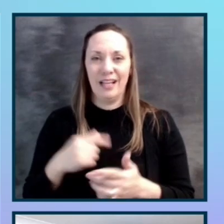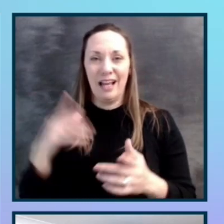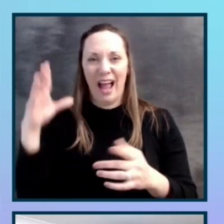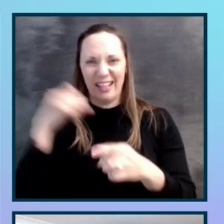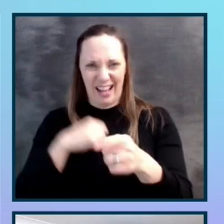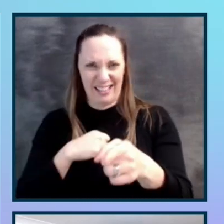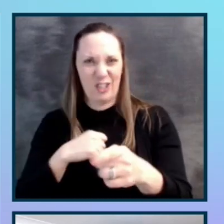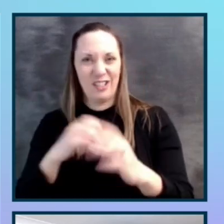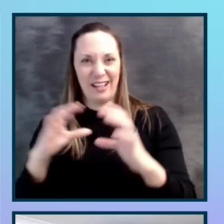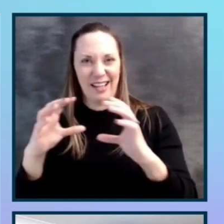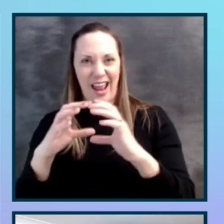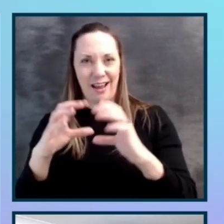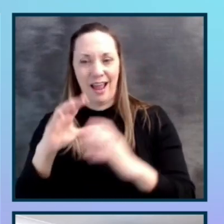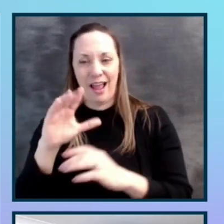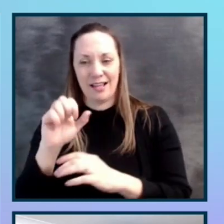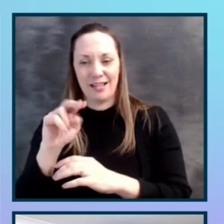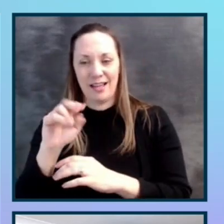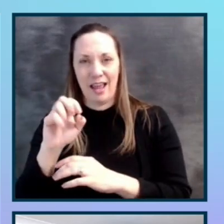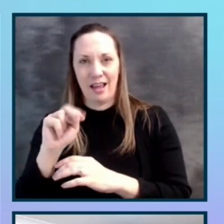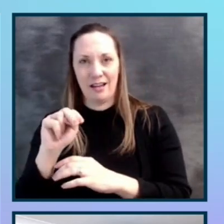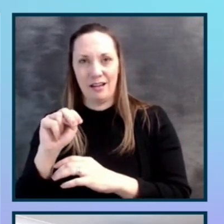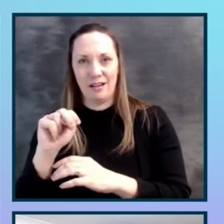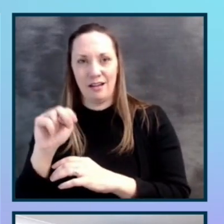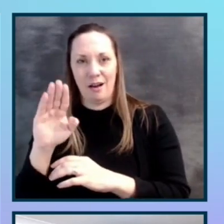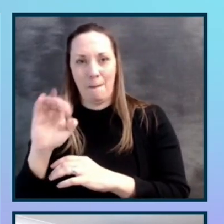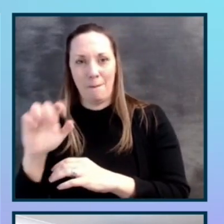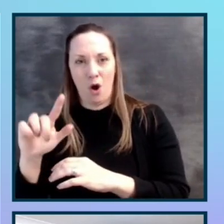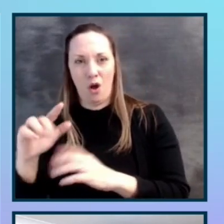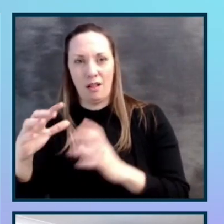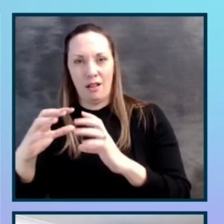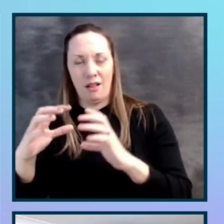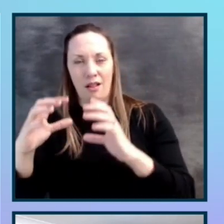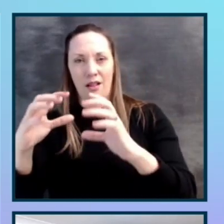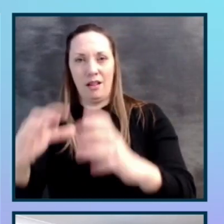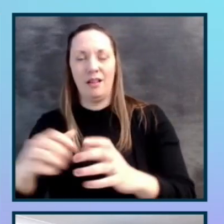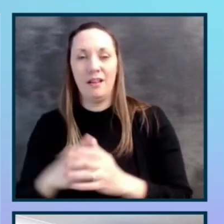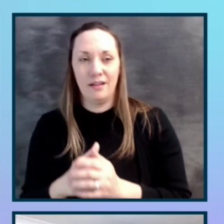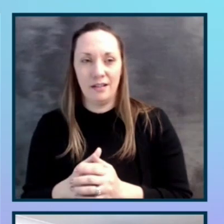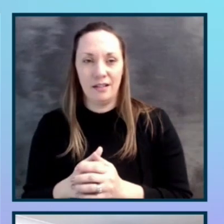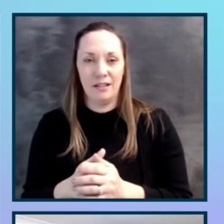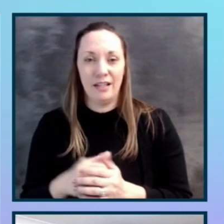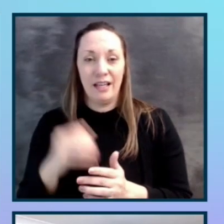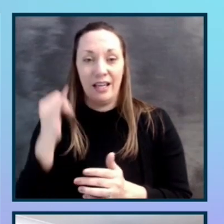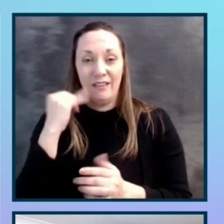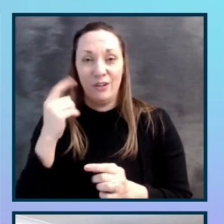So this is what you're seeing now is what I was saying about marker shots earlier, for those of you can say where,